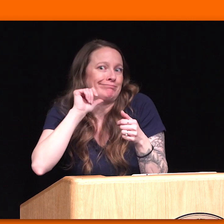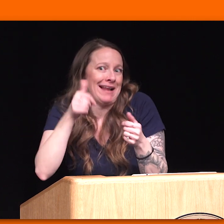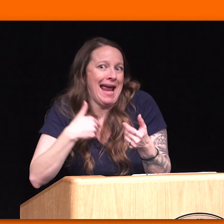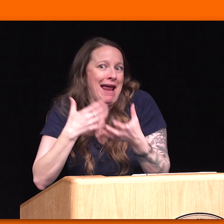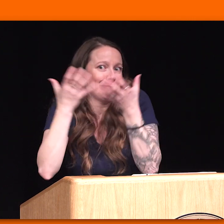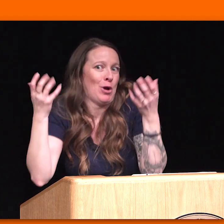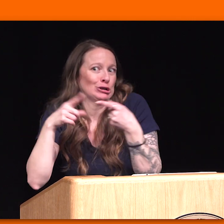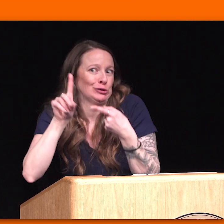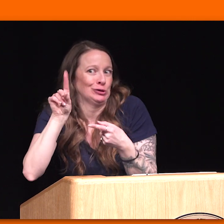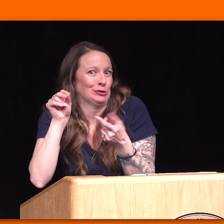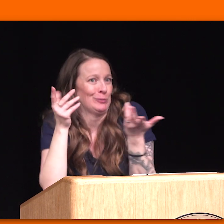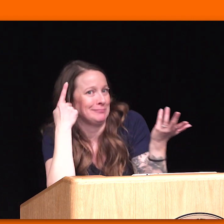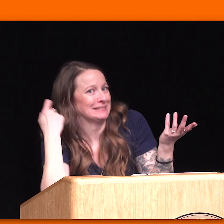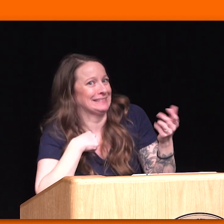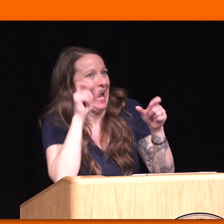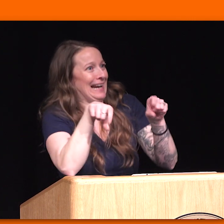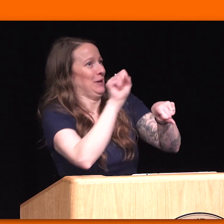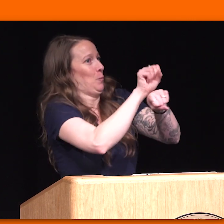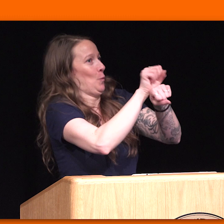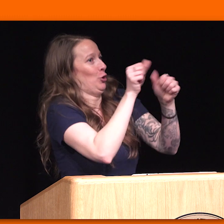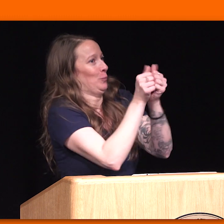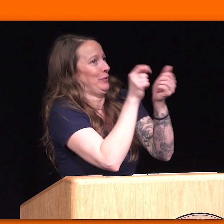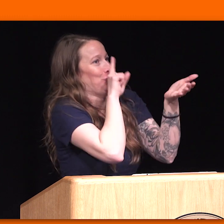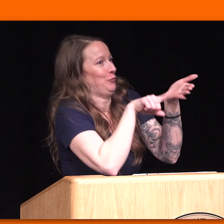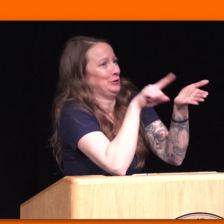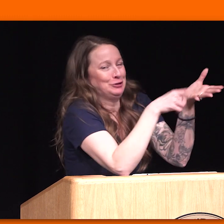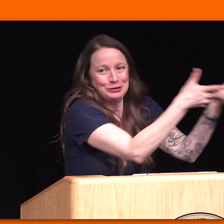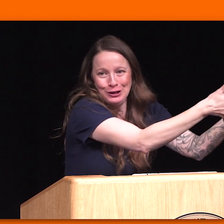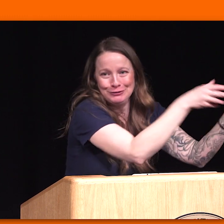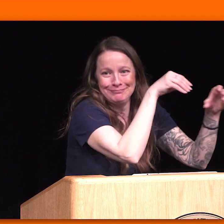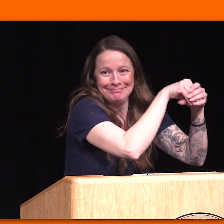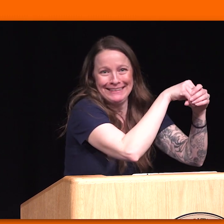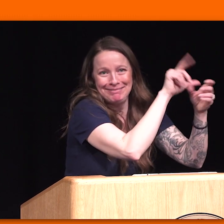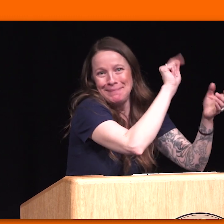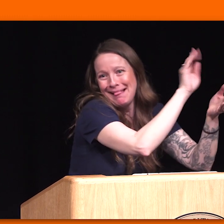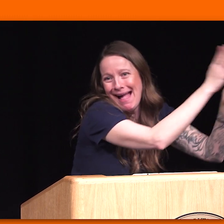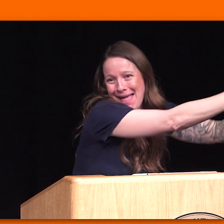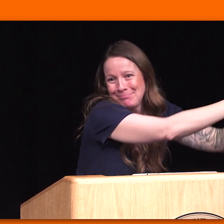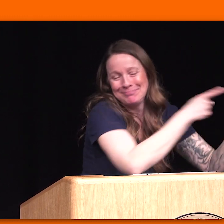I didn't have much to do. I needed to continue doing my research in the lab, but I really couldn't.